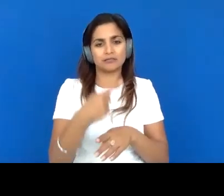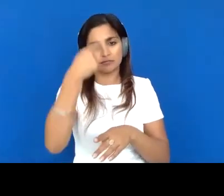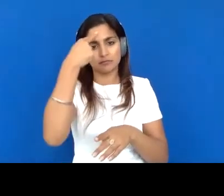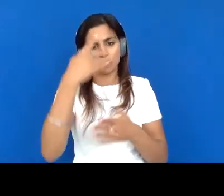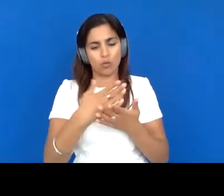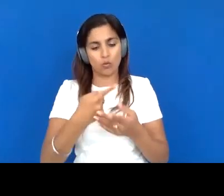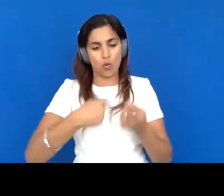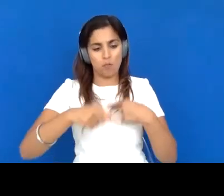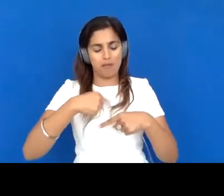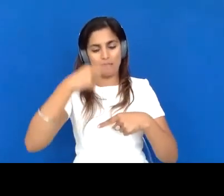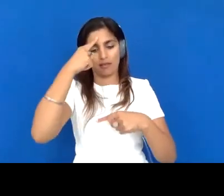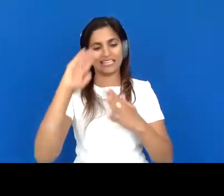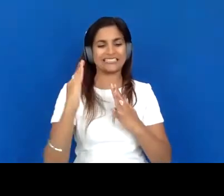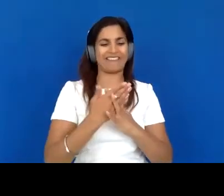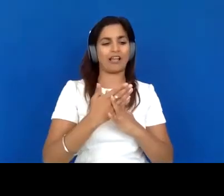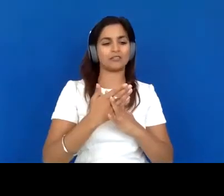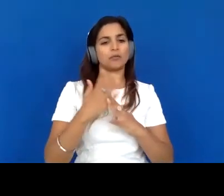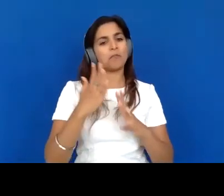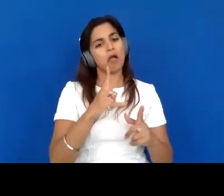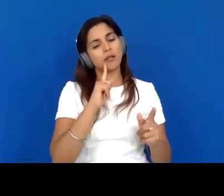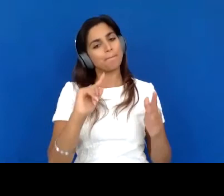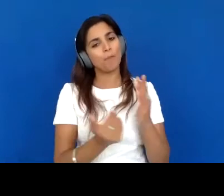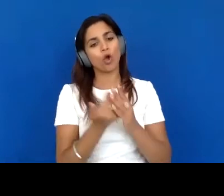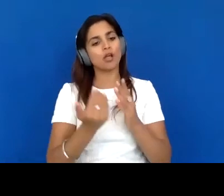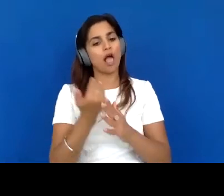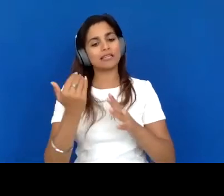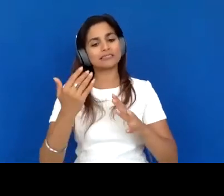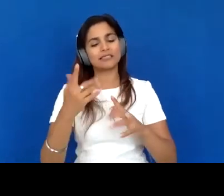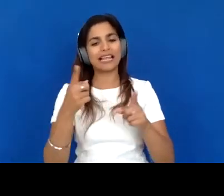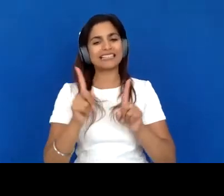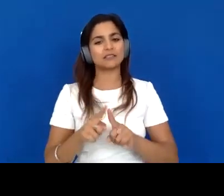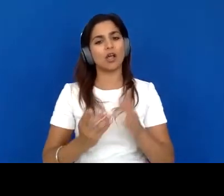india through sanitation scientific research thus demean survivors by